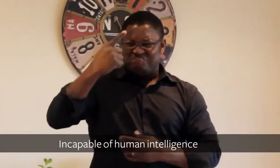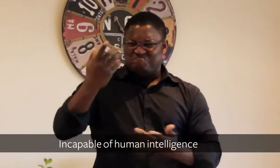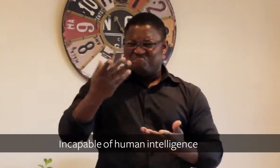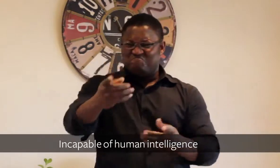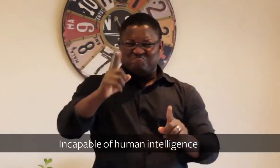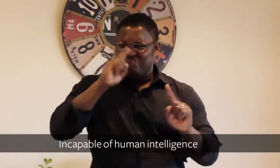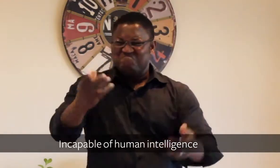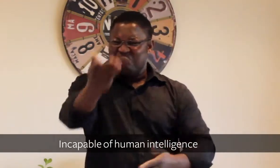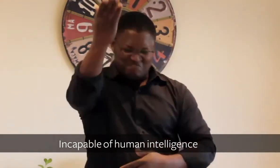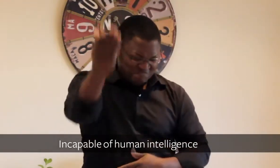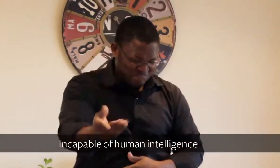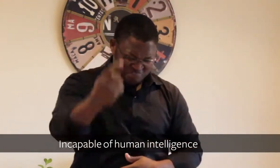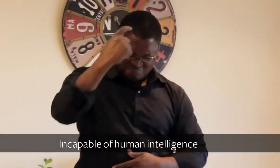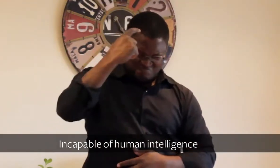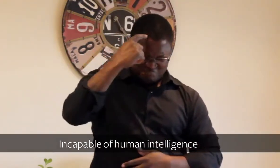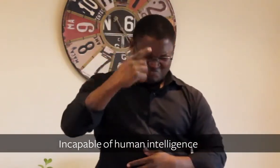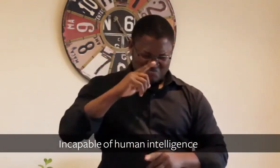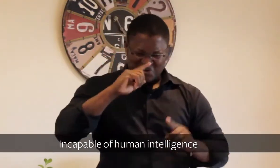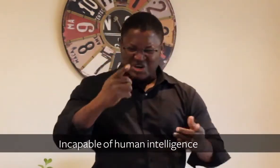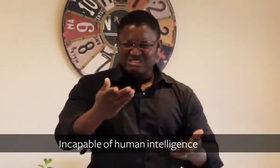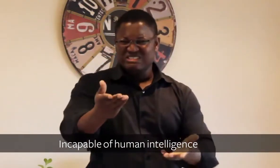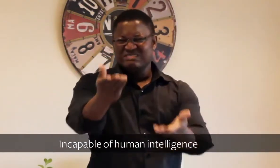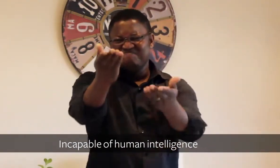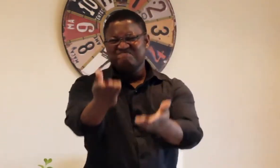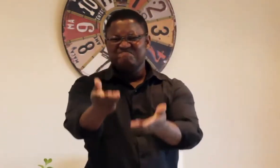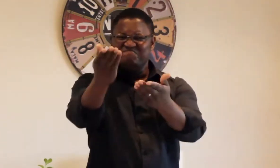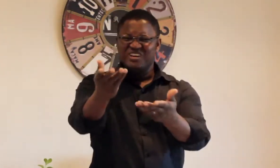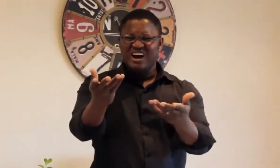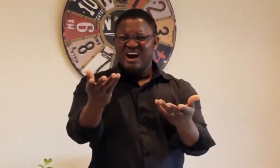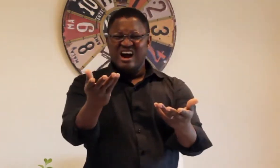incapable of human intelligence